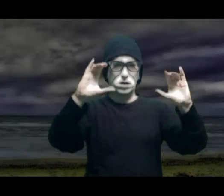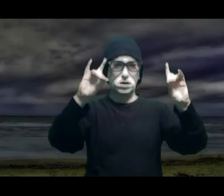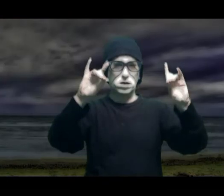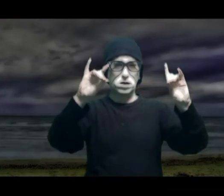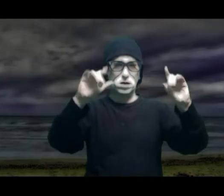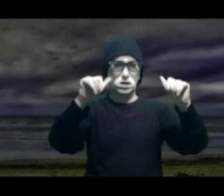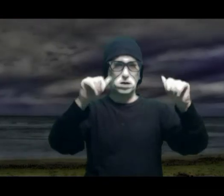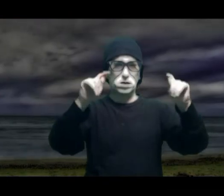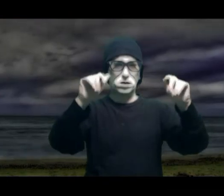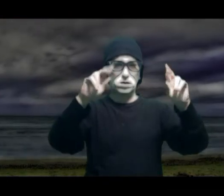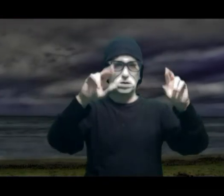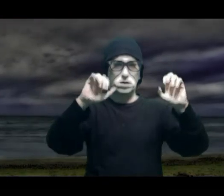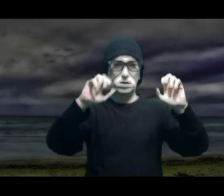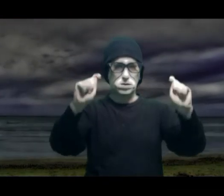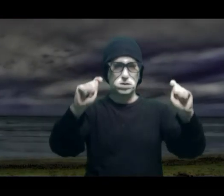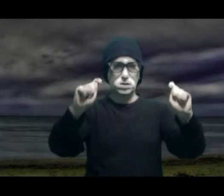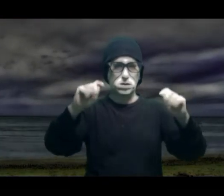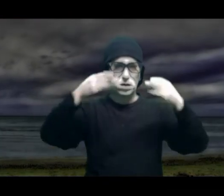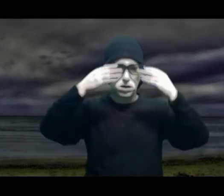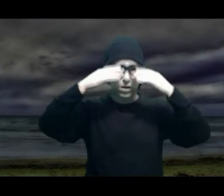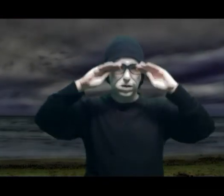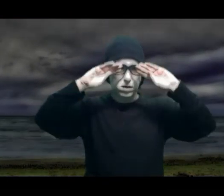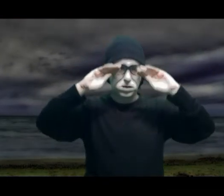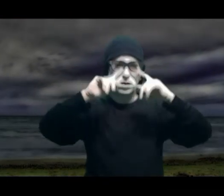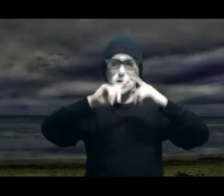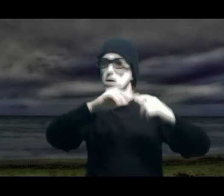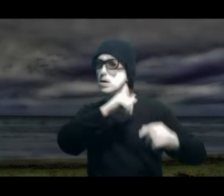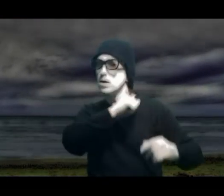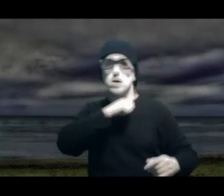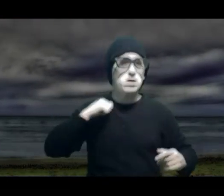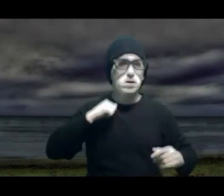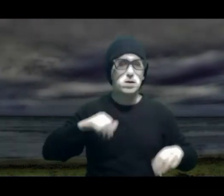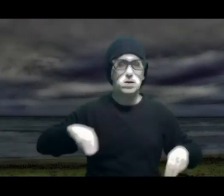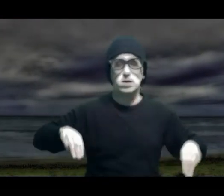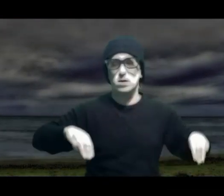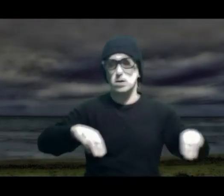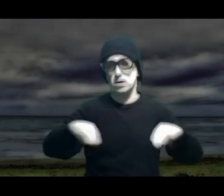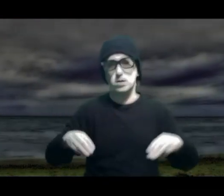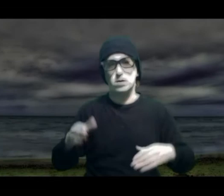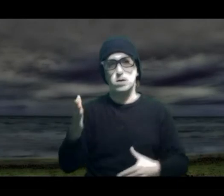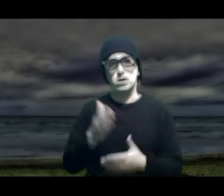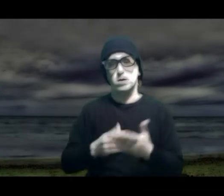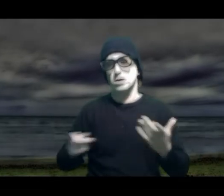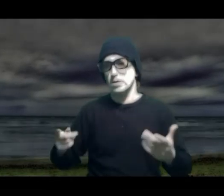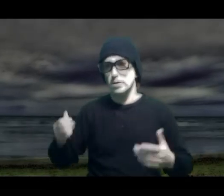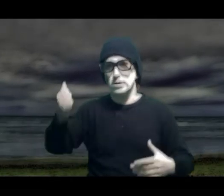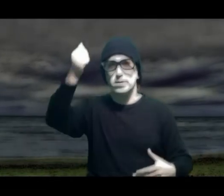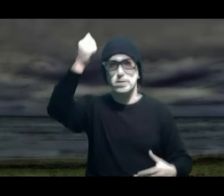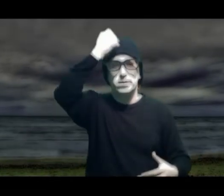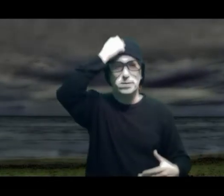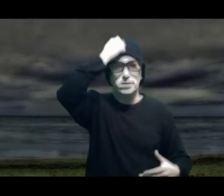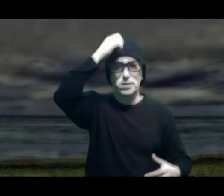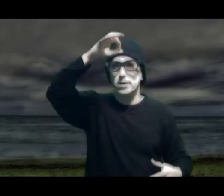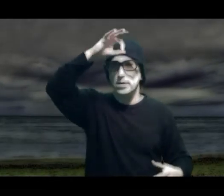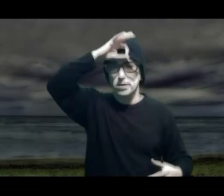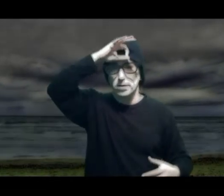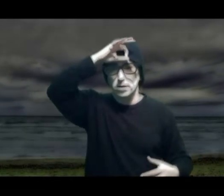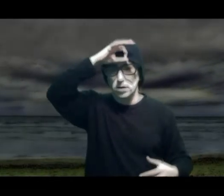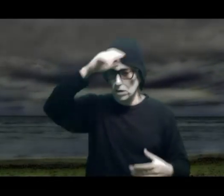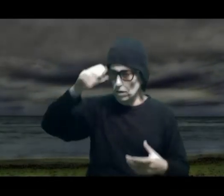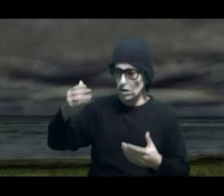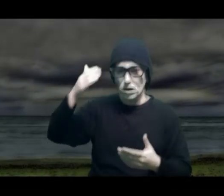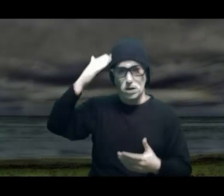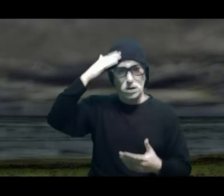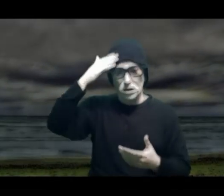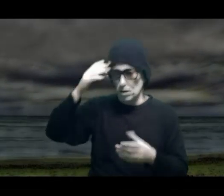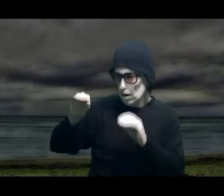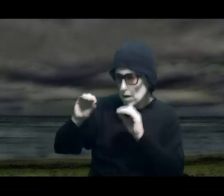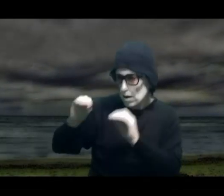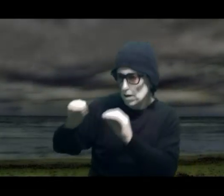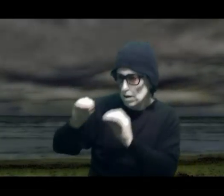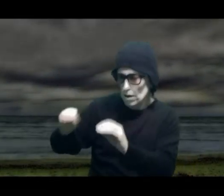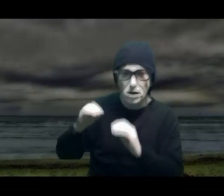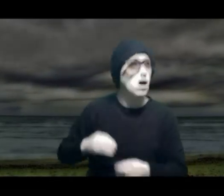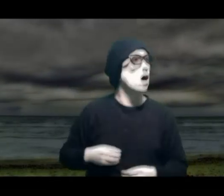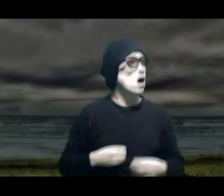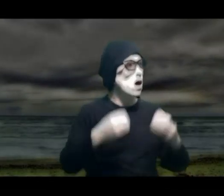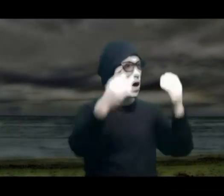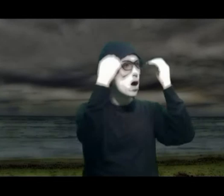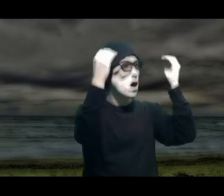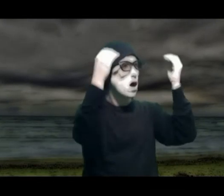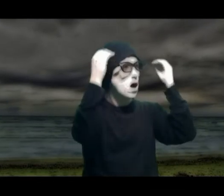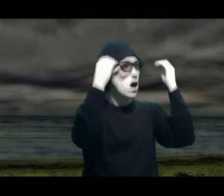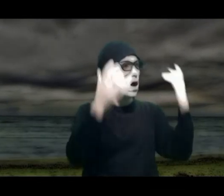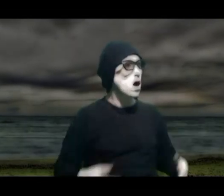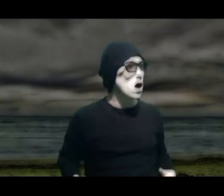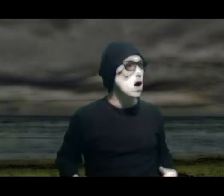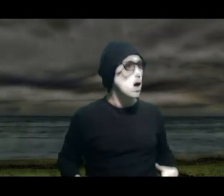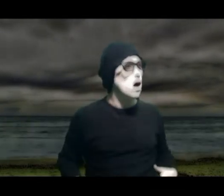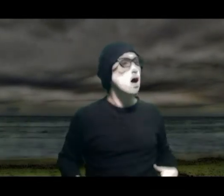who have fooled and killed millions some through their own stupidity of being brainwashed themselves